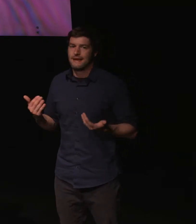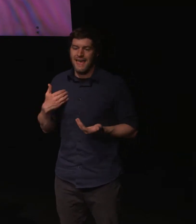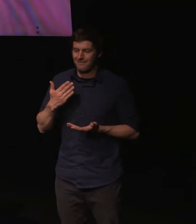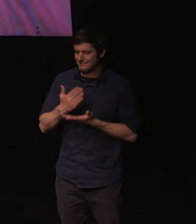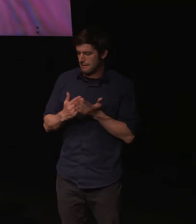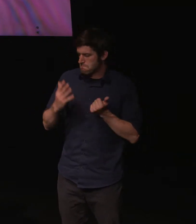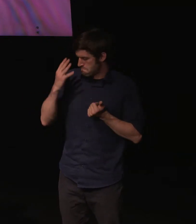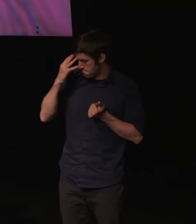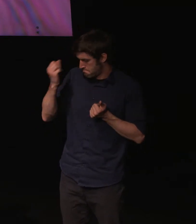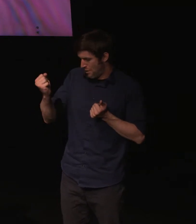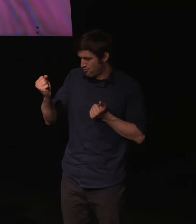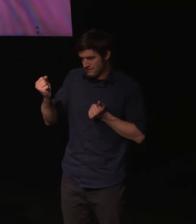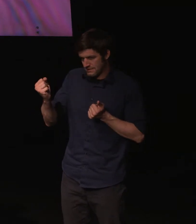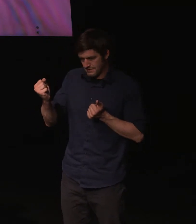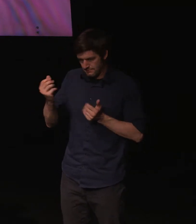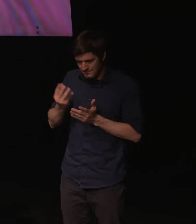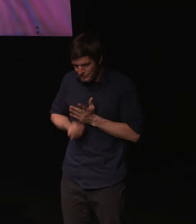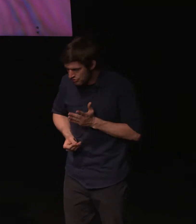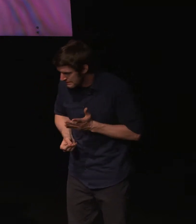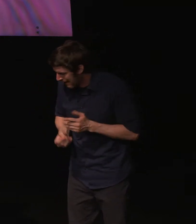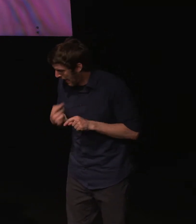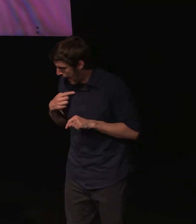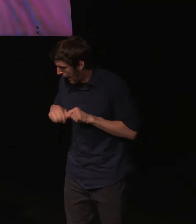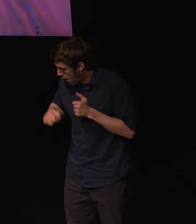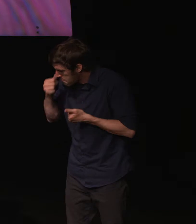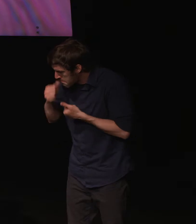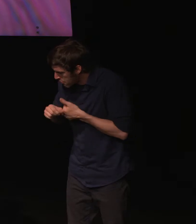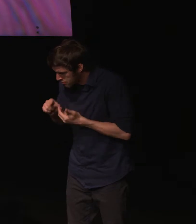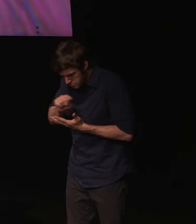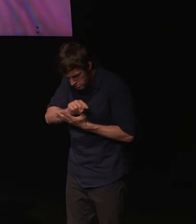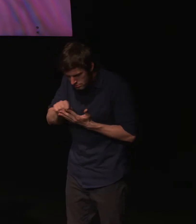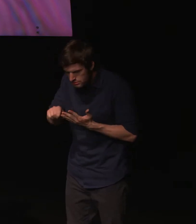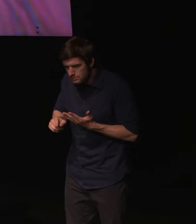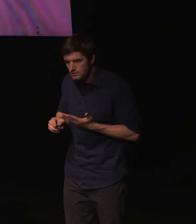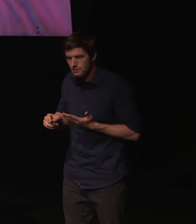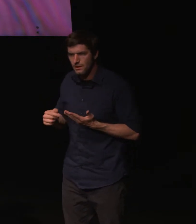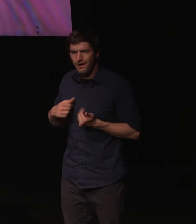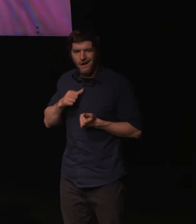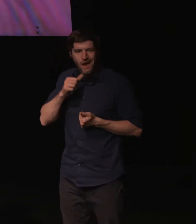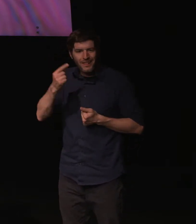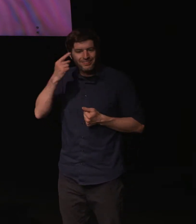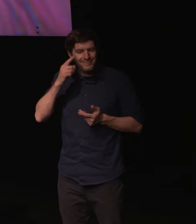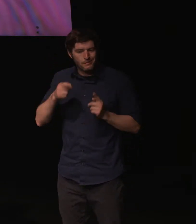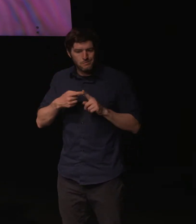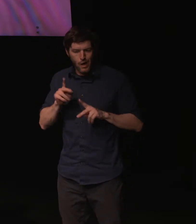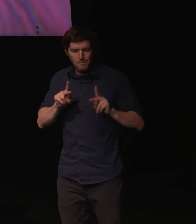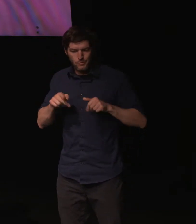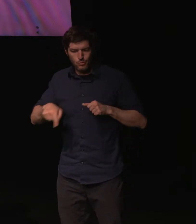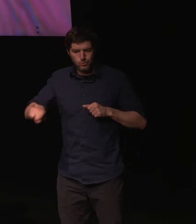where they couldn't keep track of it. I didn't think about the people who had been so overloaded, you know, during their daily lives